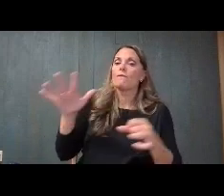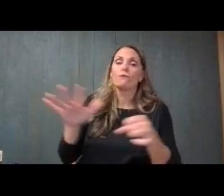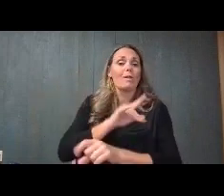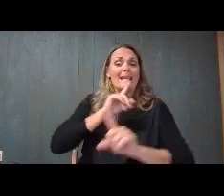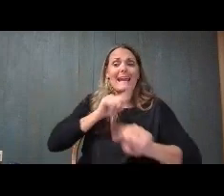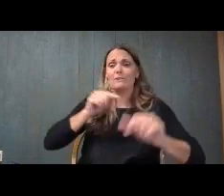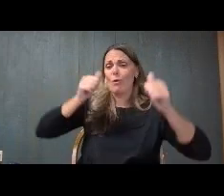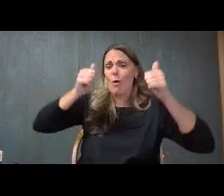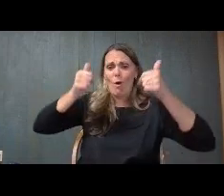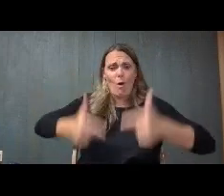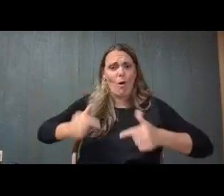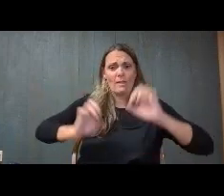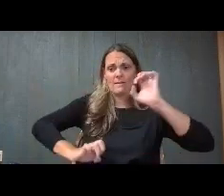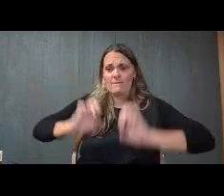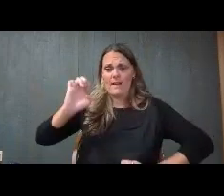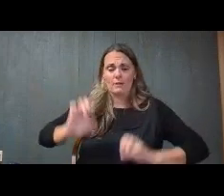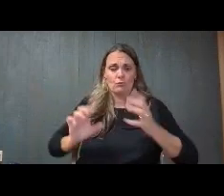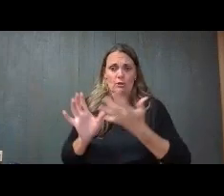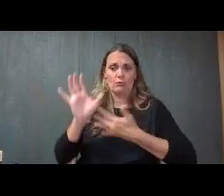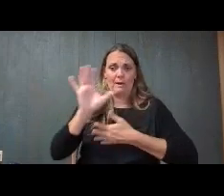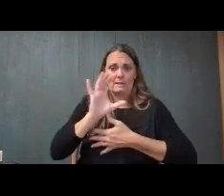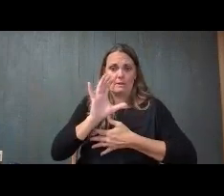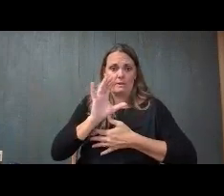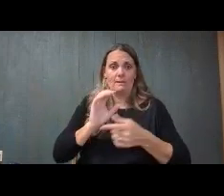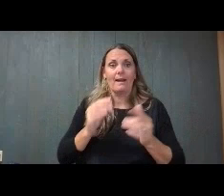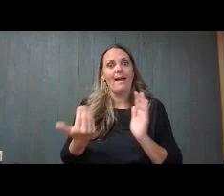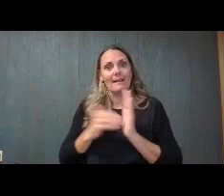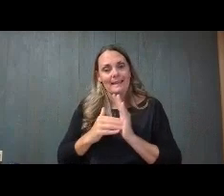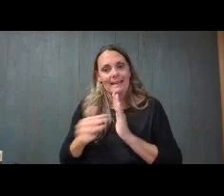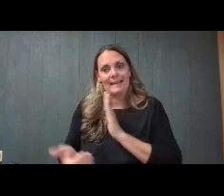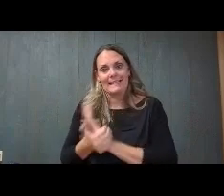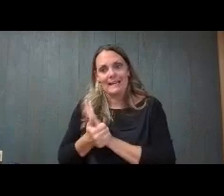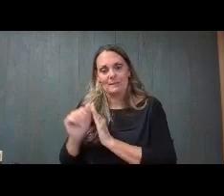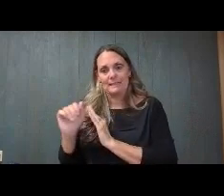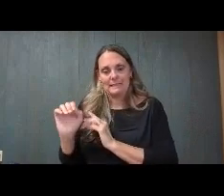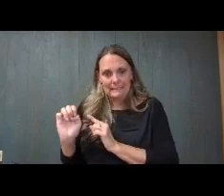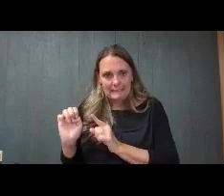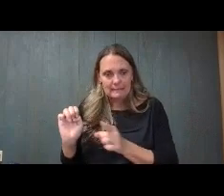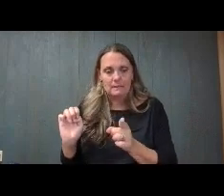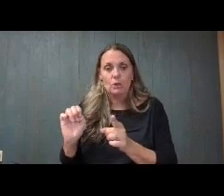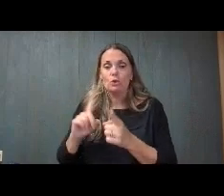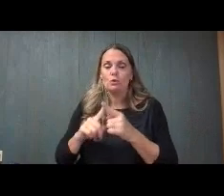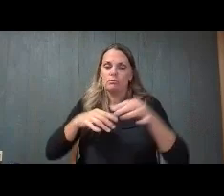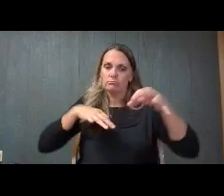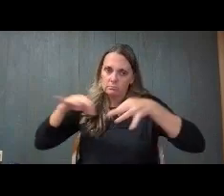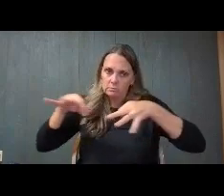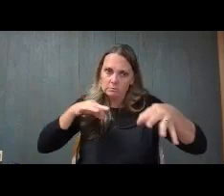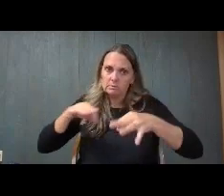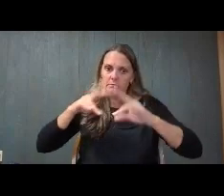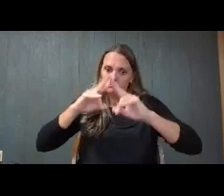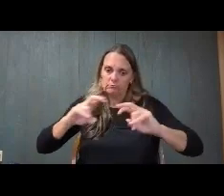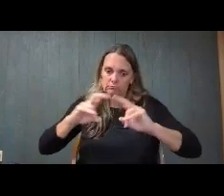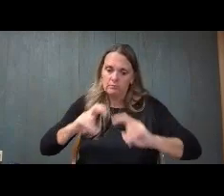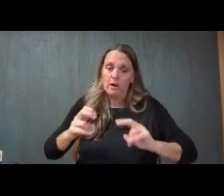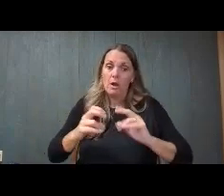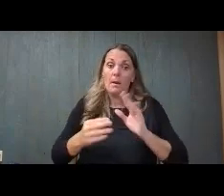evaluation criteria, which is again attachment E to thoroughly explain the plans for growth, recruitment